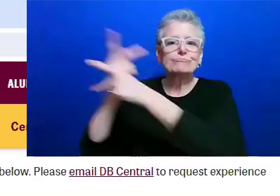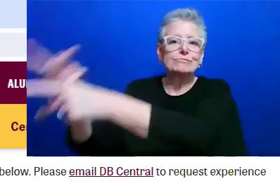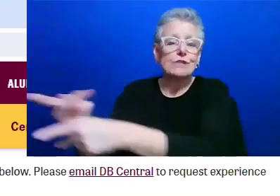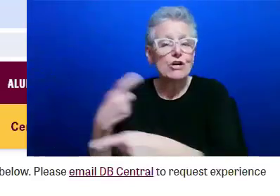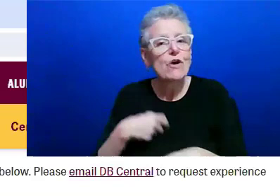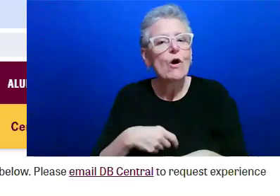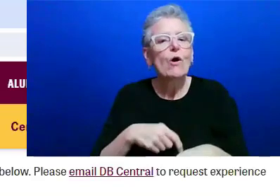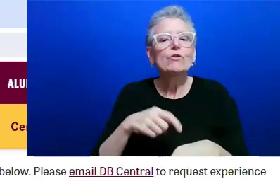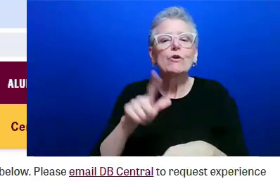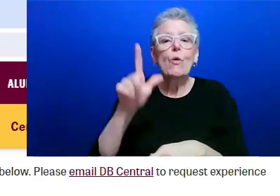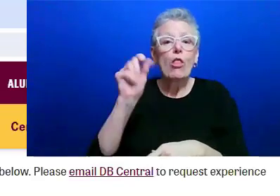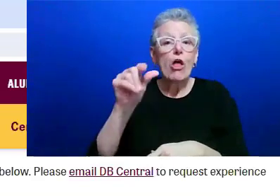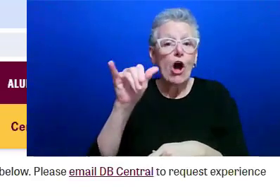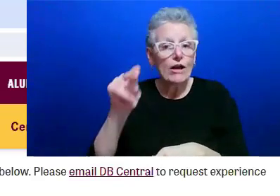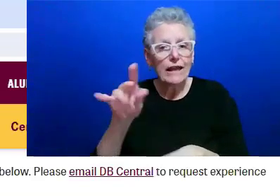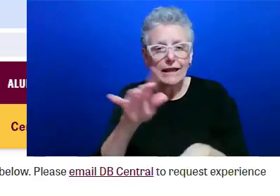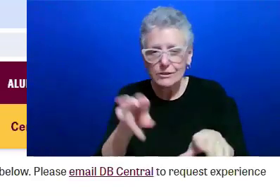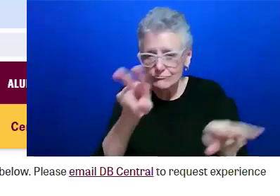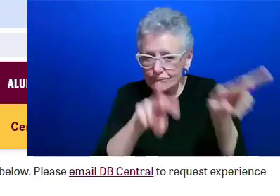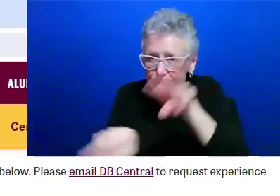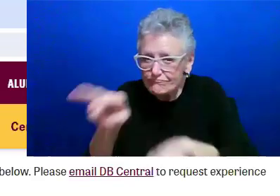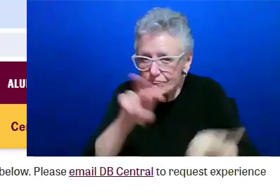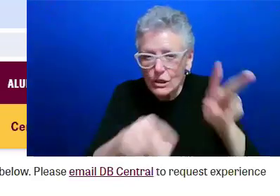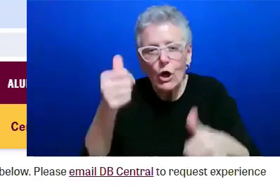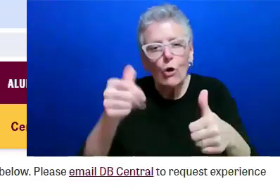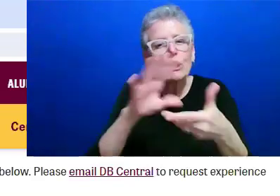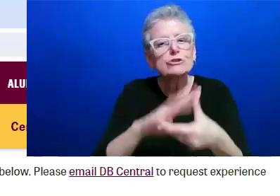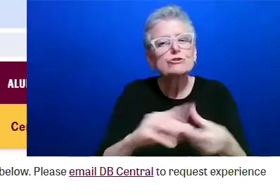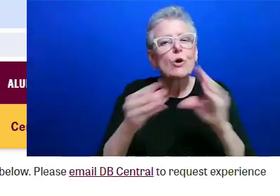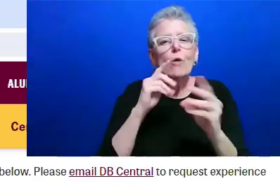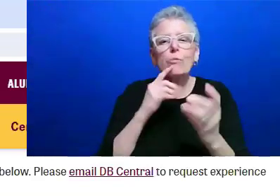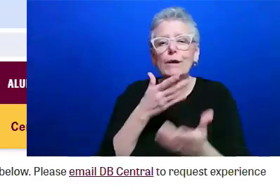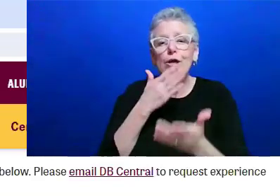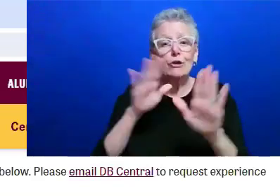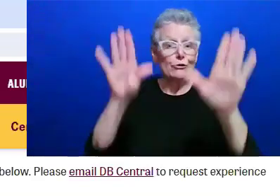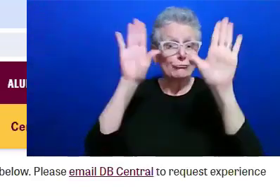and you decide which ones would be great for your student